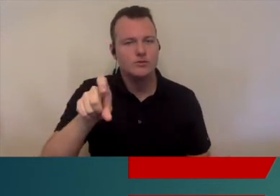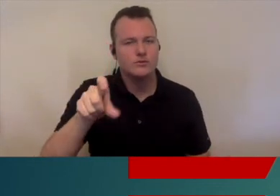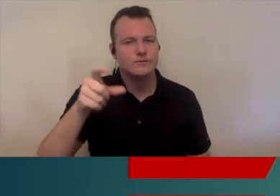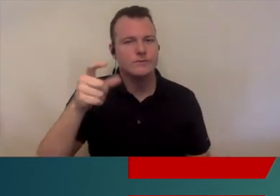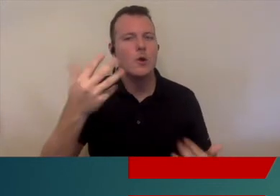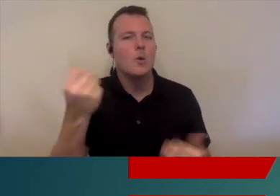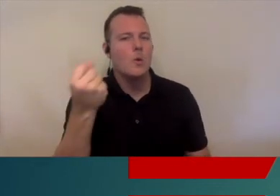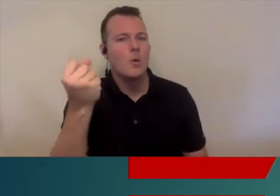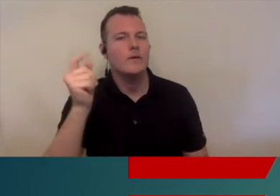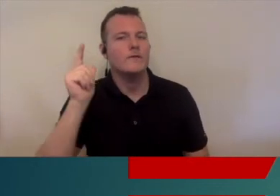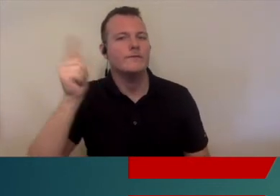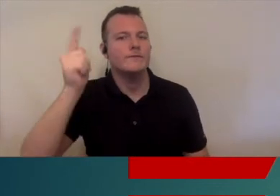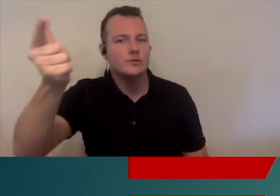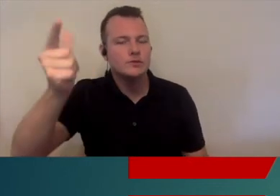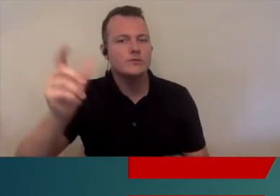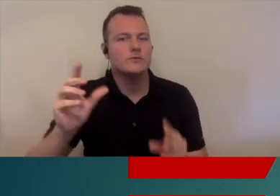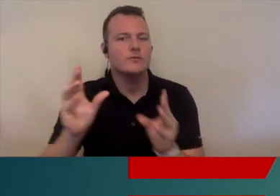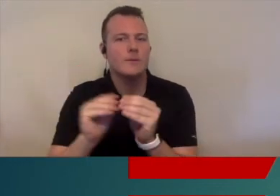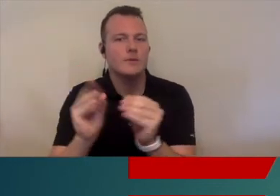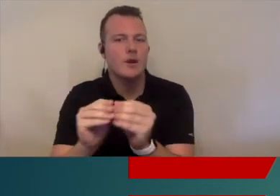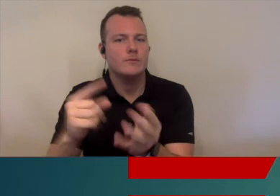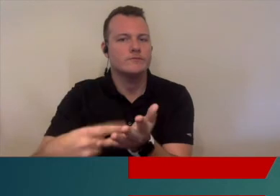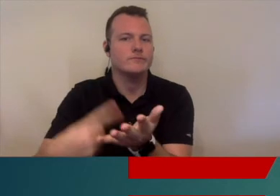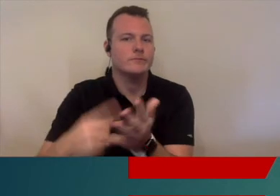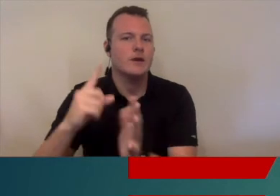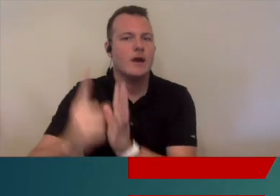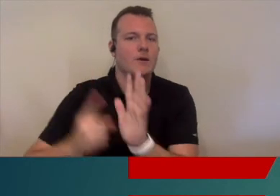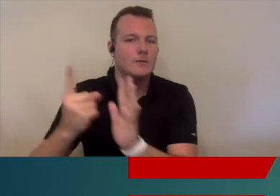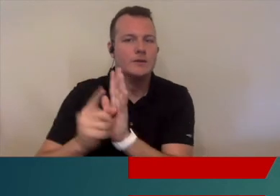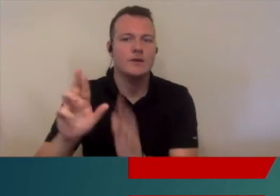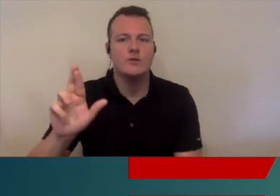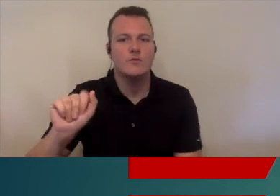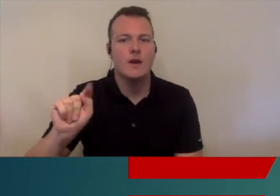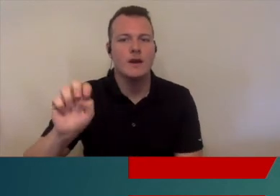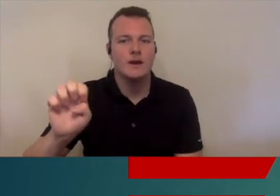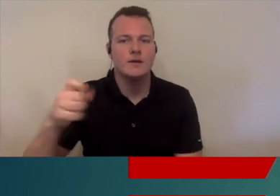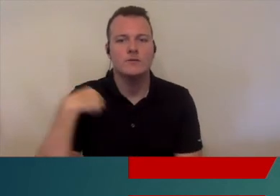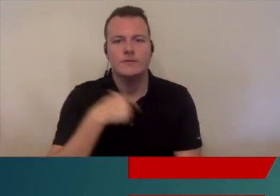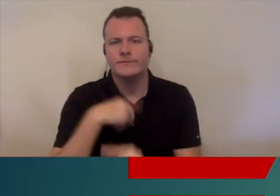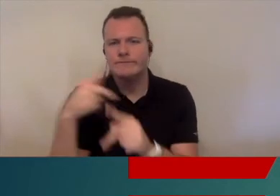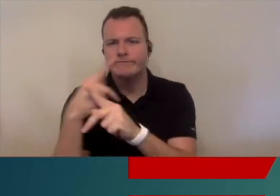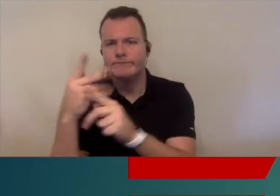future webinars when we talk about your hourly rates and figuring out some of